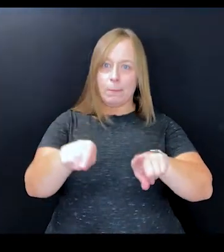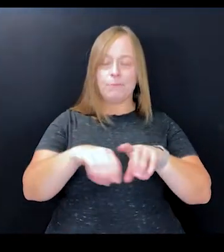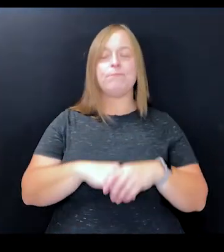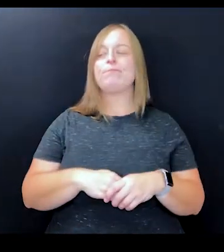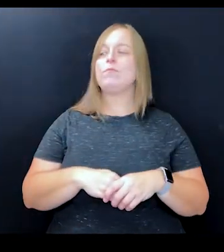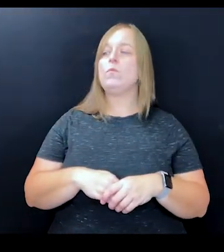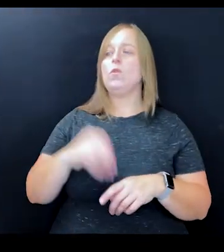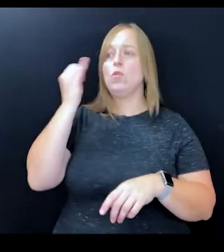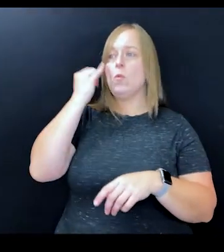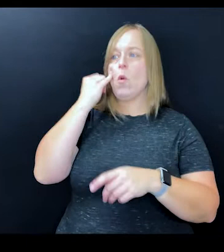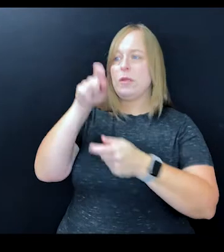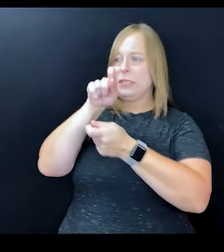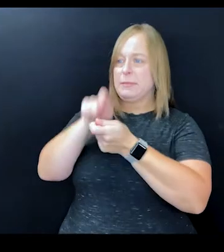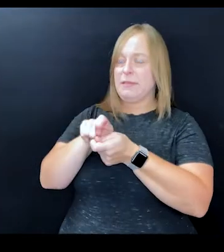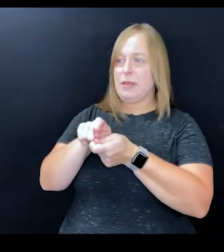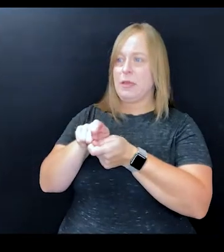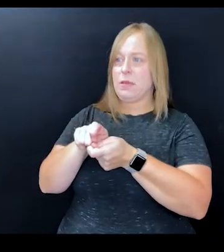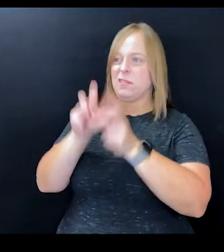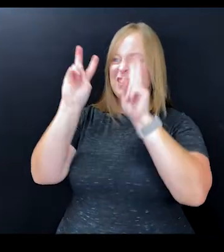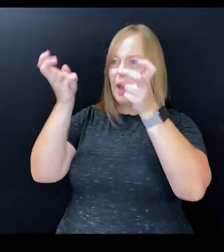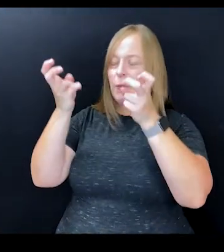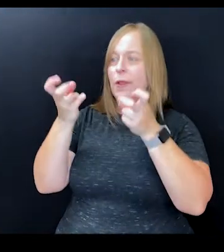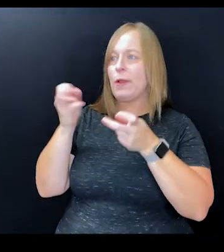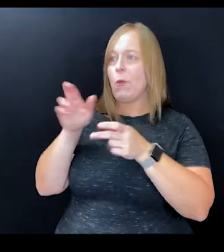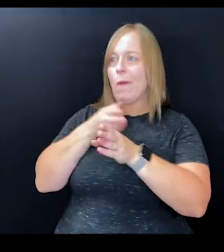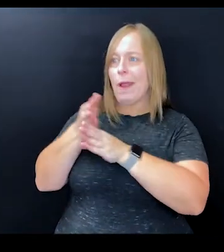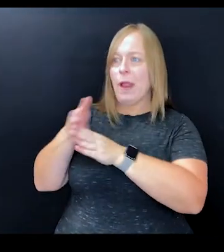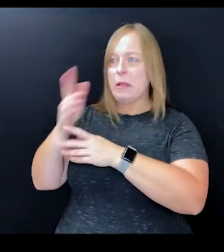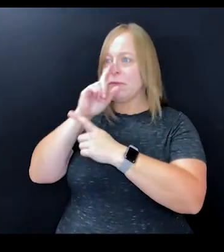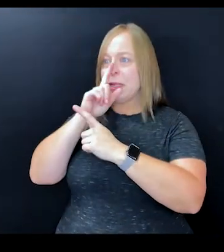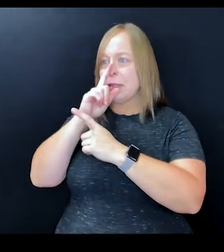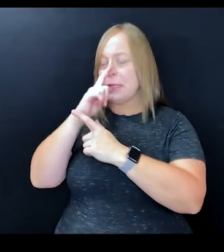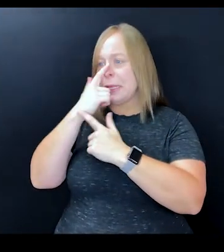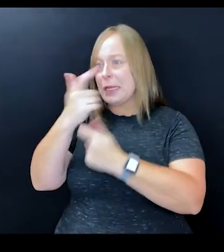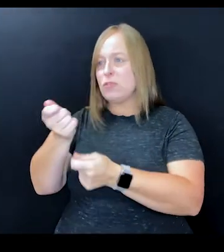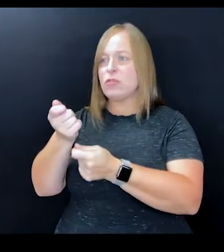[Katrin] And so if there's a particular subject or area of interest you have,